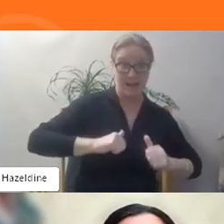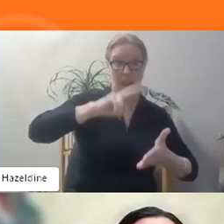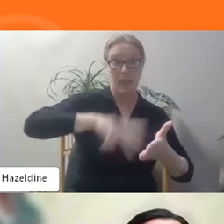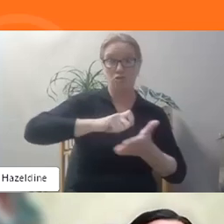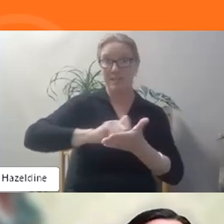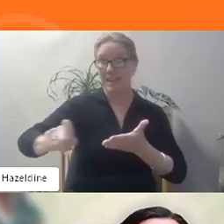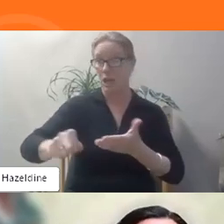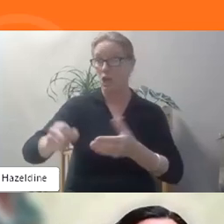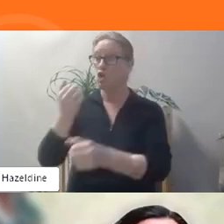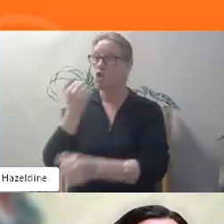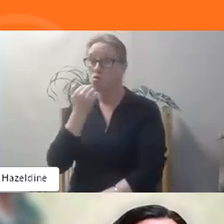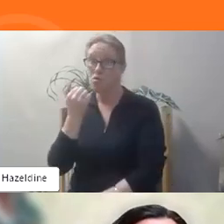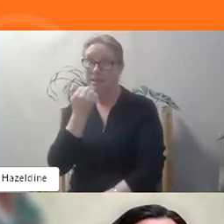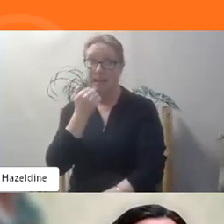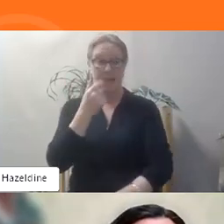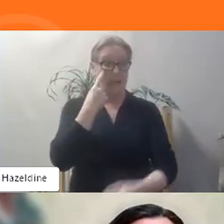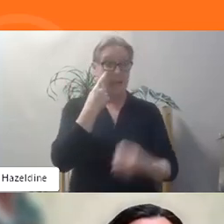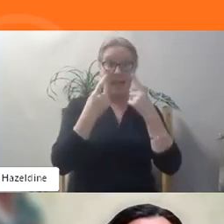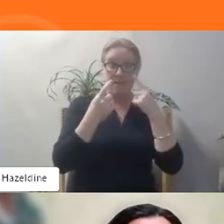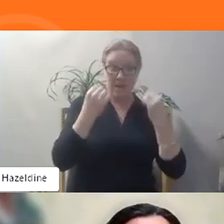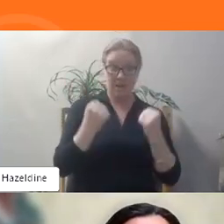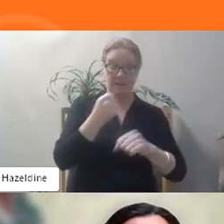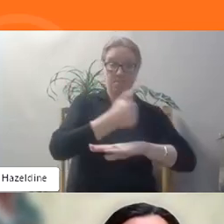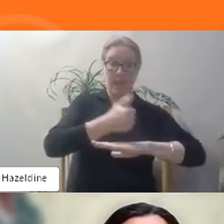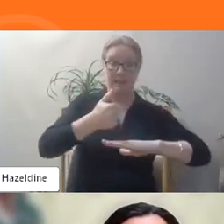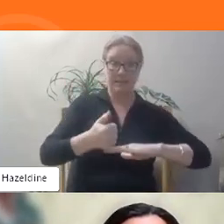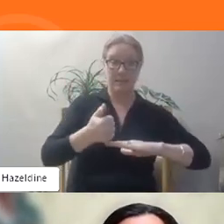evidence-based methods; provide teacher aides with appropriate